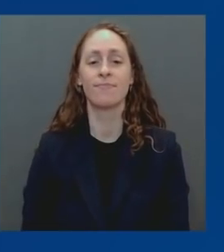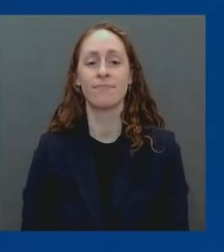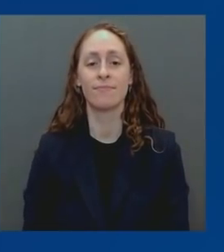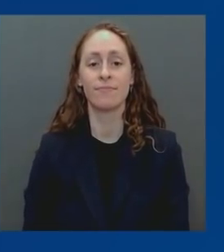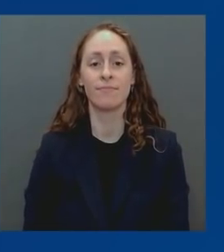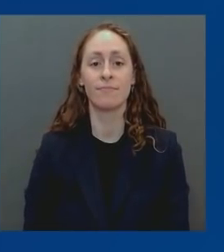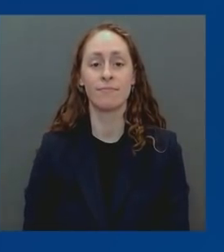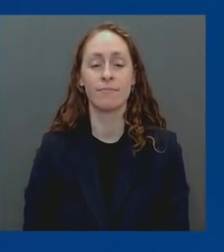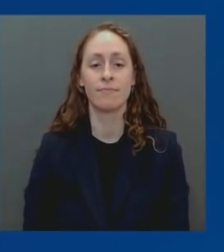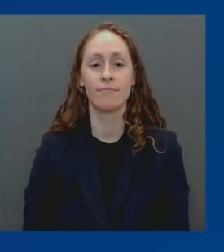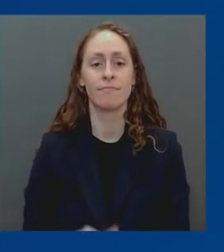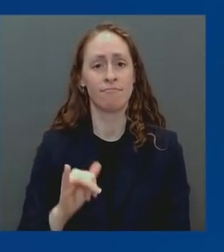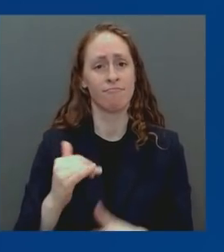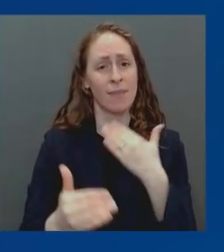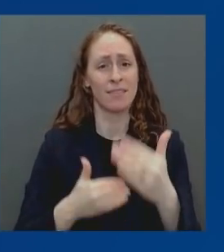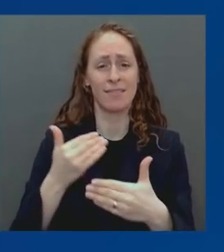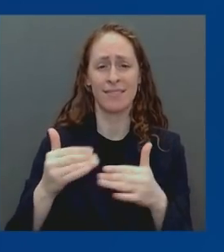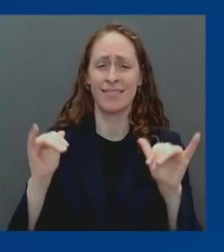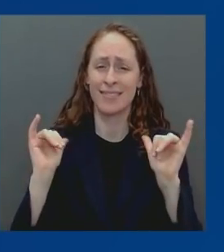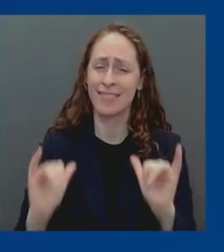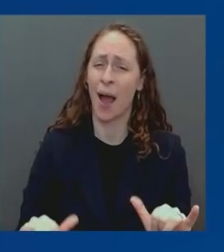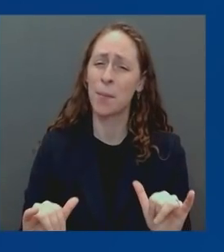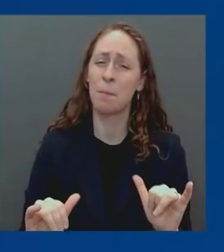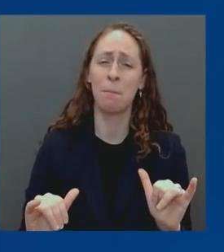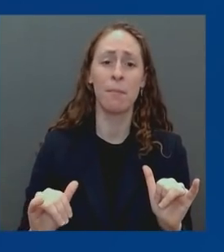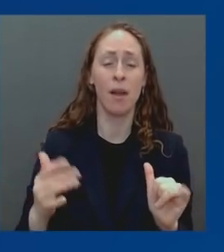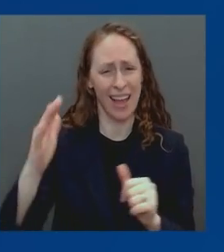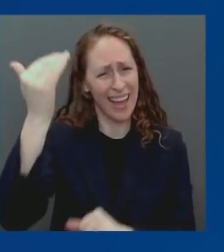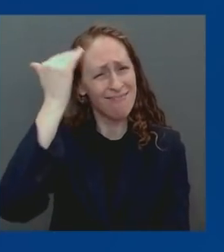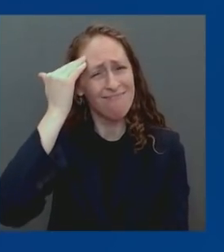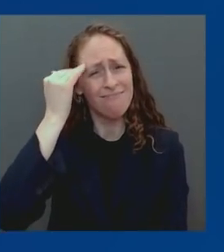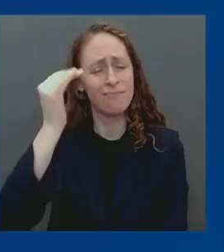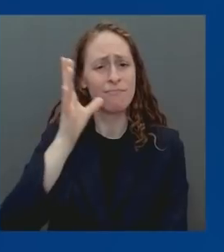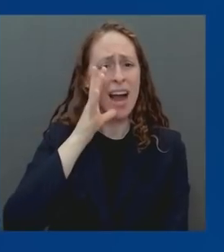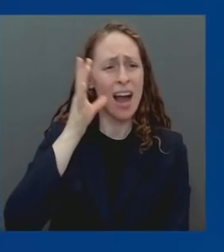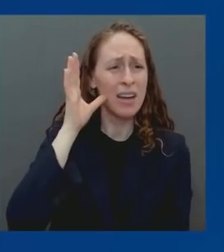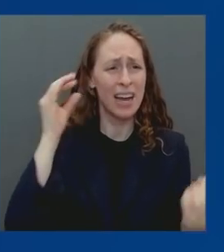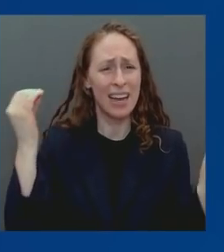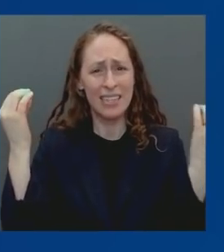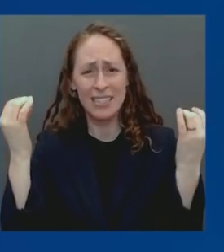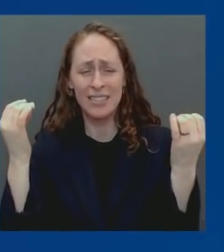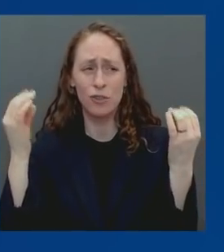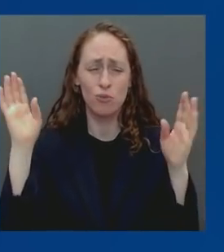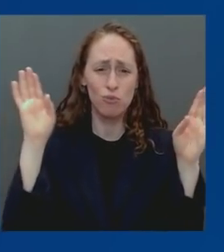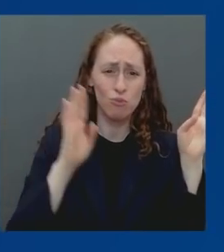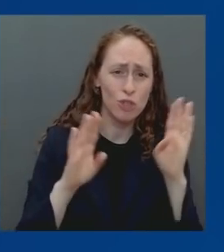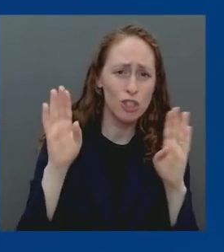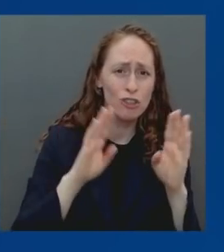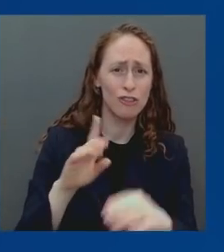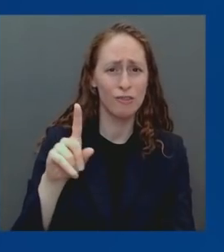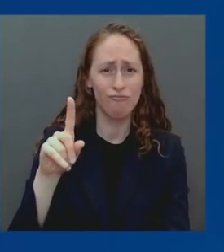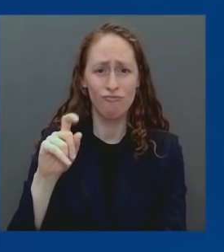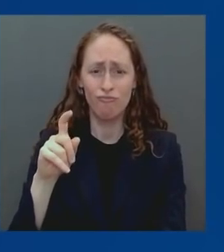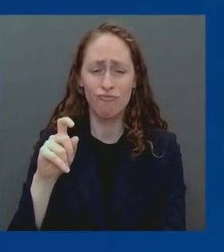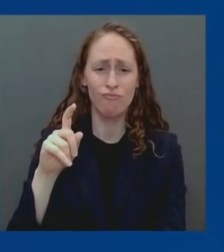For much of this pandemic, millions of parents have carried with them an added layer of worry knowing that their children under five